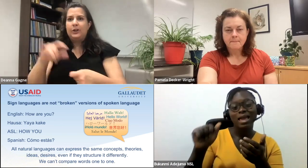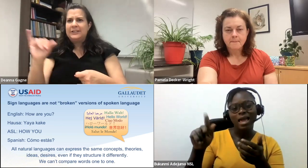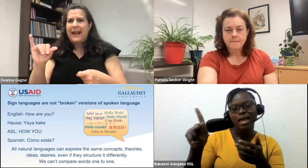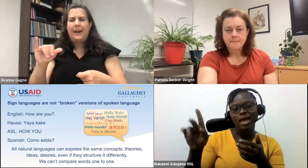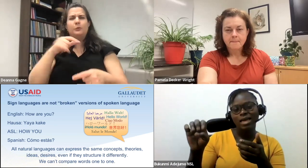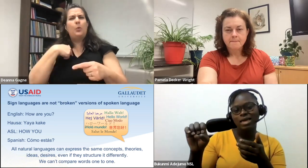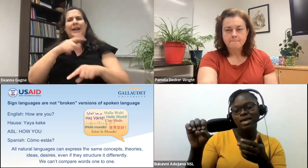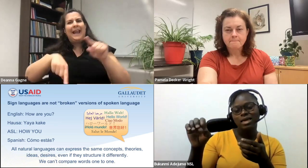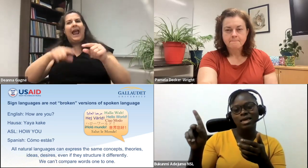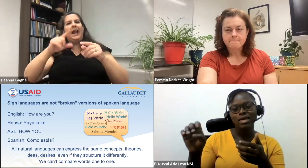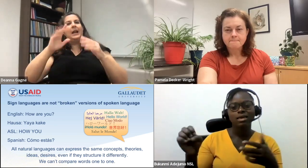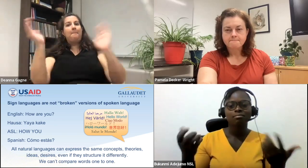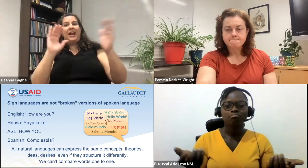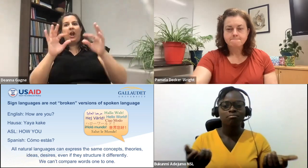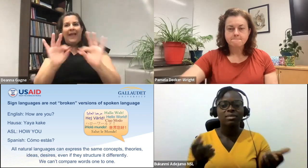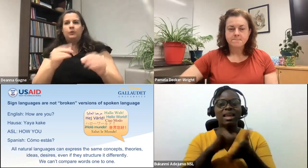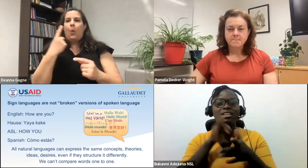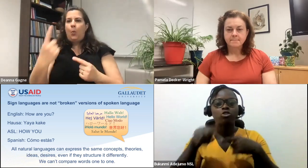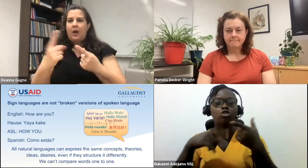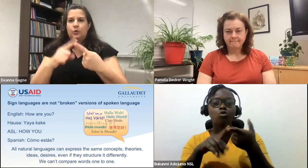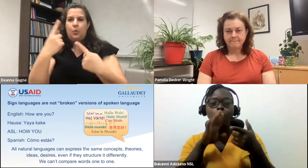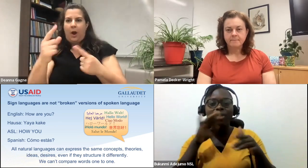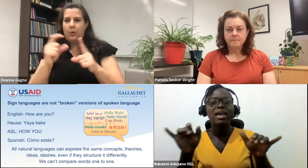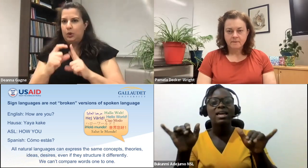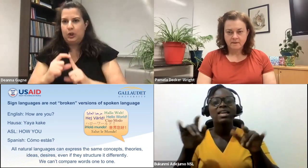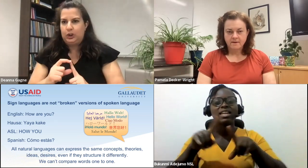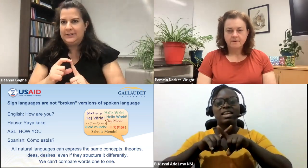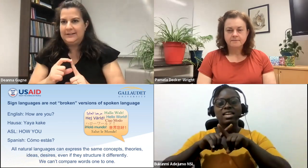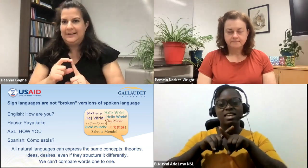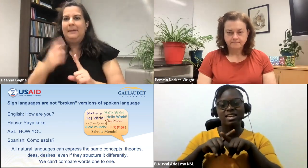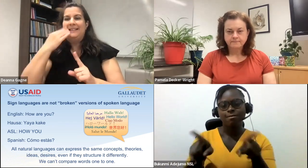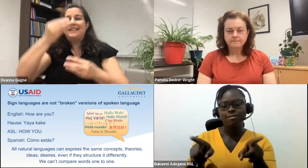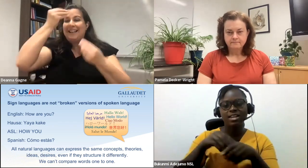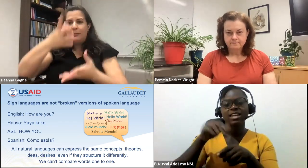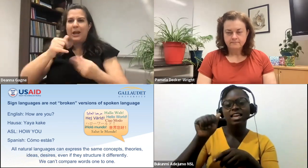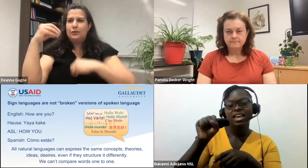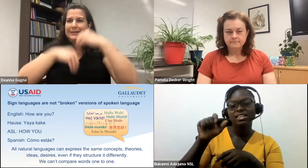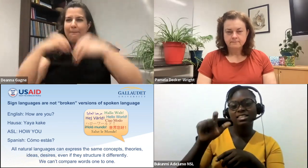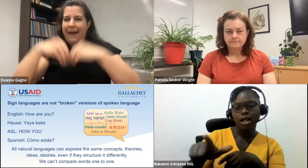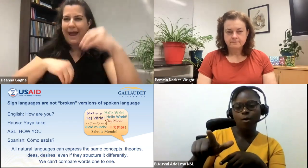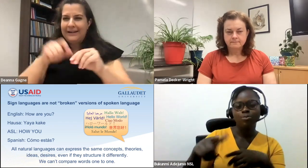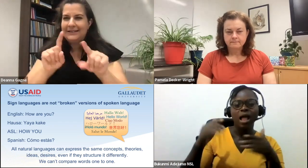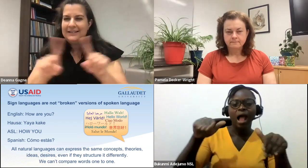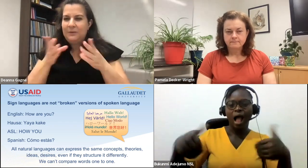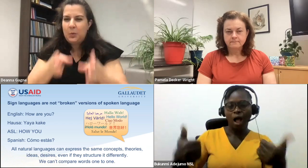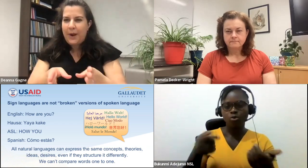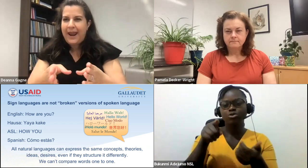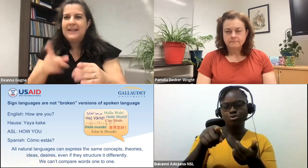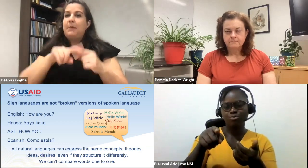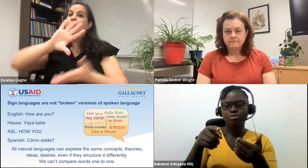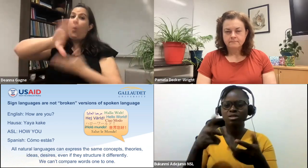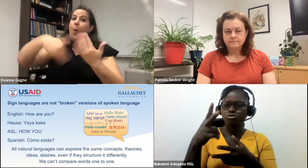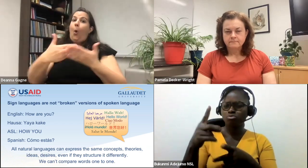right? That's going to be very different then in Spanish. What that? We can't compare a one to one correlation between languages, because languages